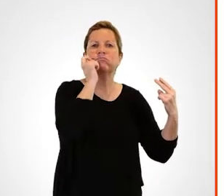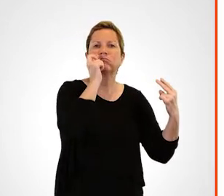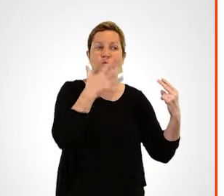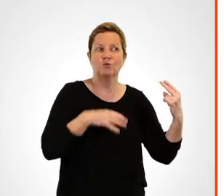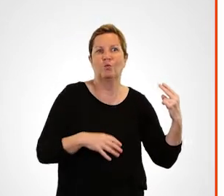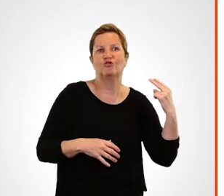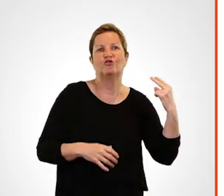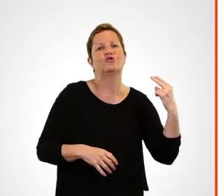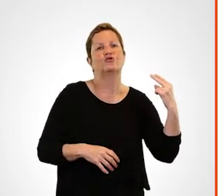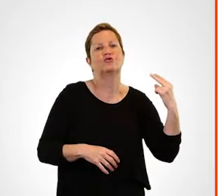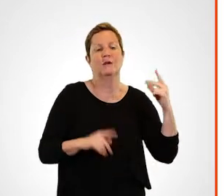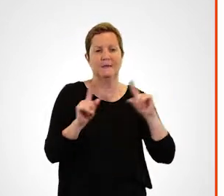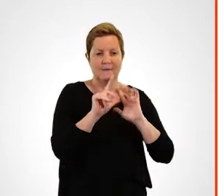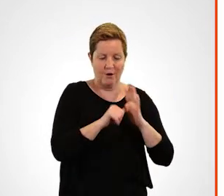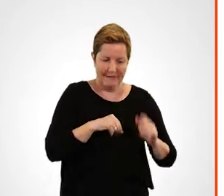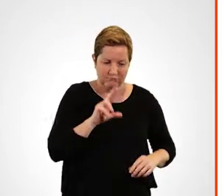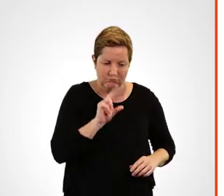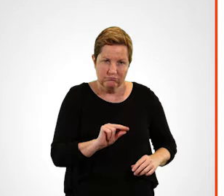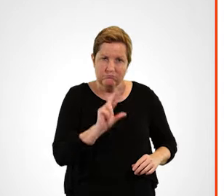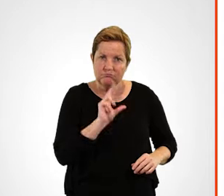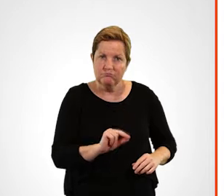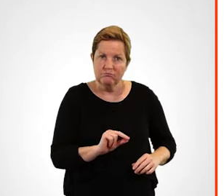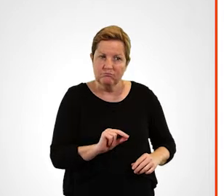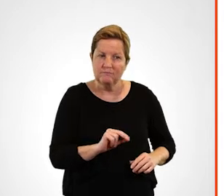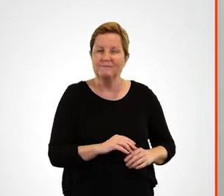she wants to watch as I'm saying those words.